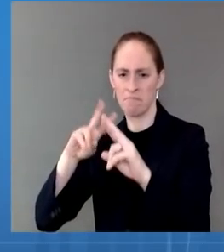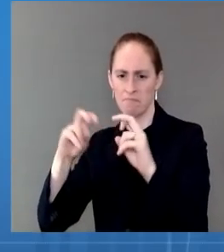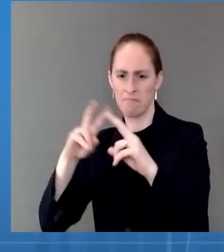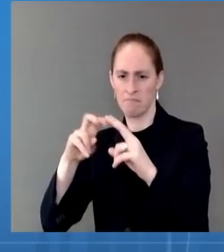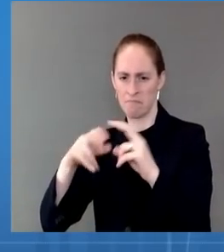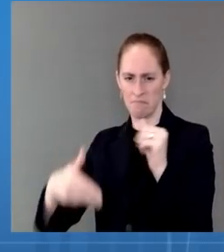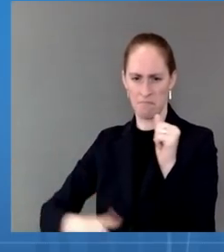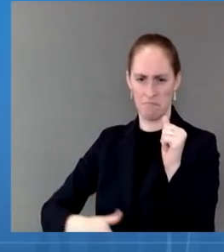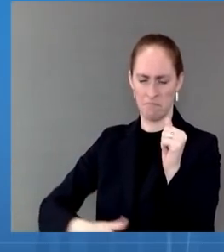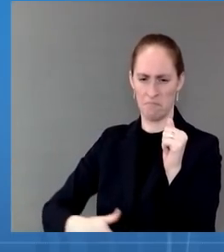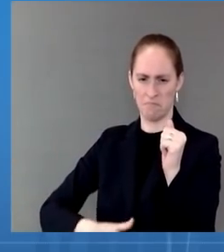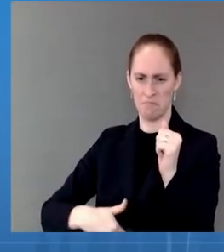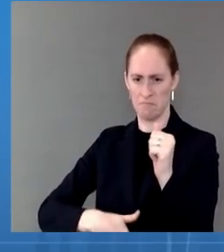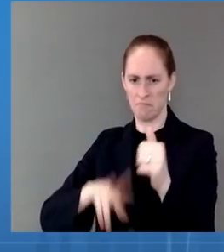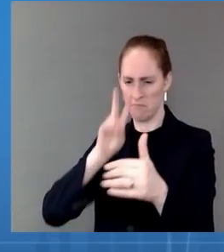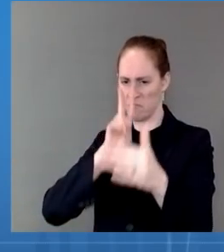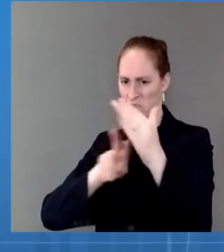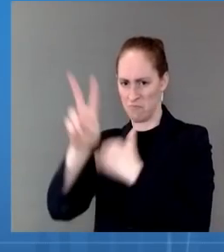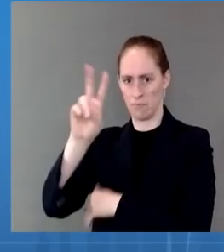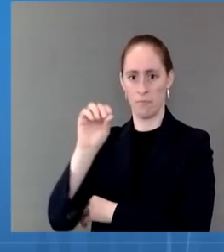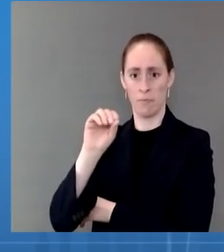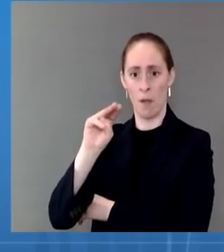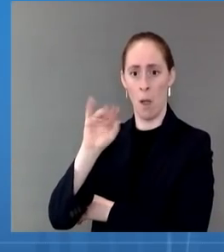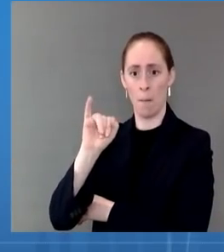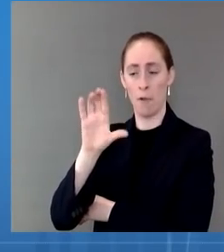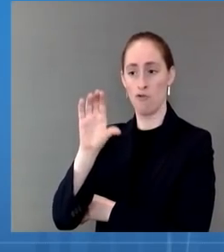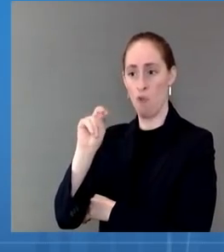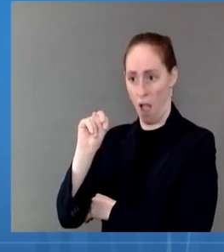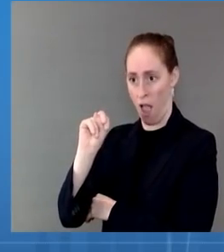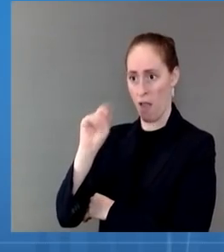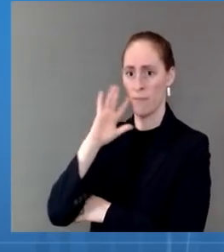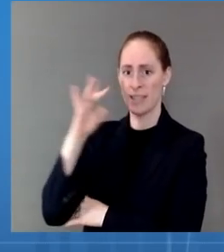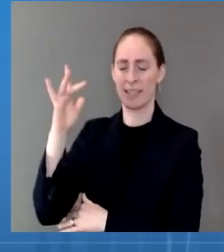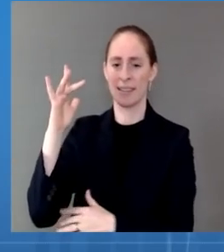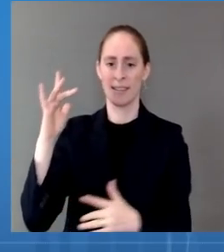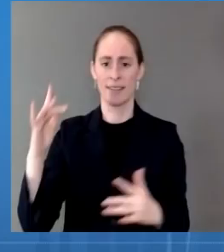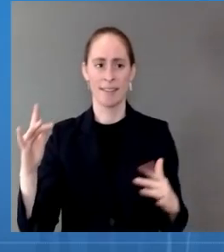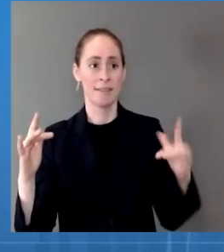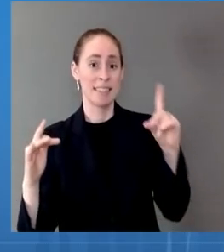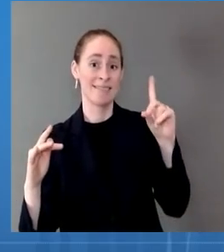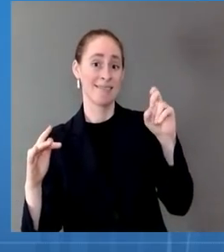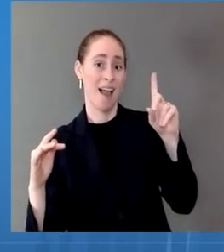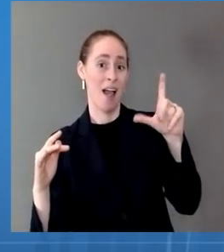when Omicron will reach that level with Delta here? And my second question is for Dr. Murthy